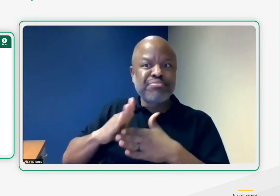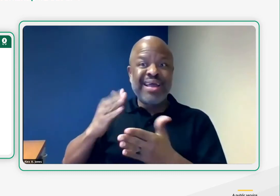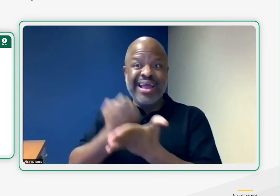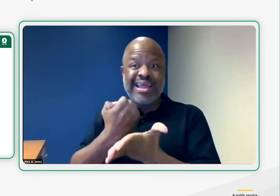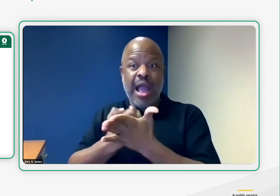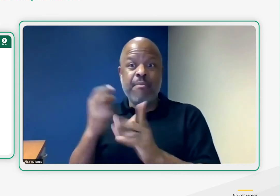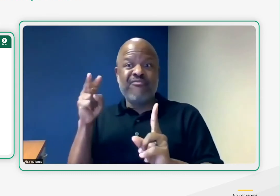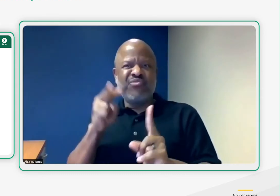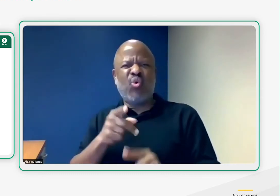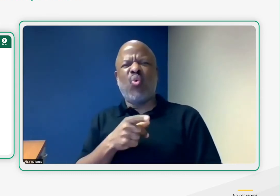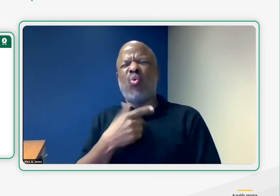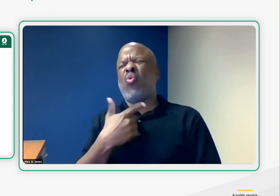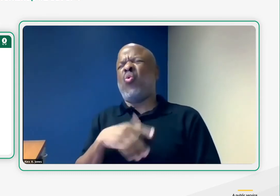don't think of how it's divided up.